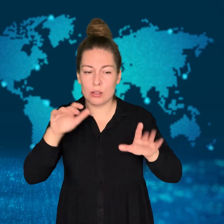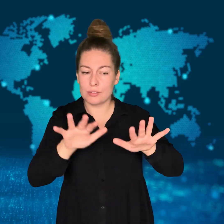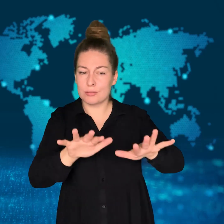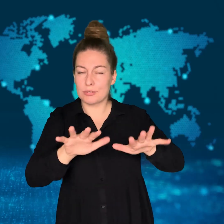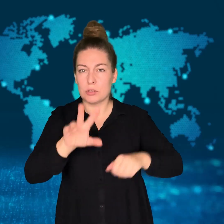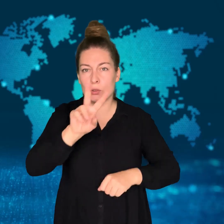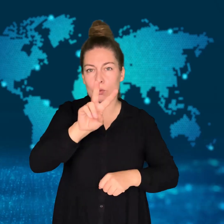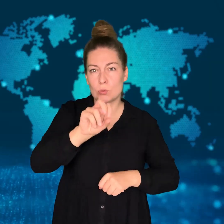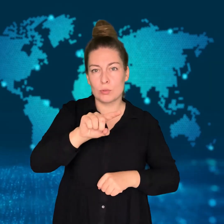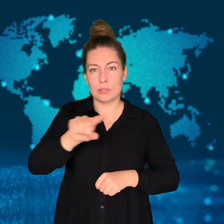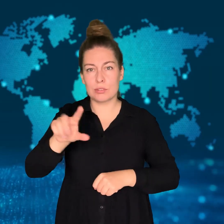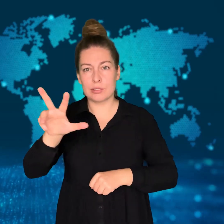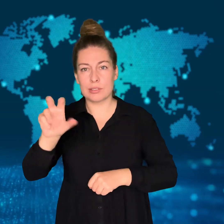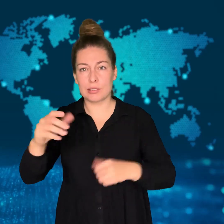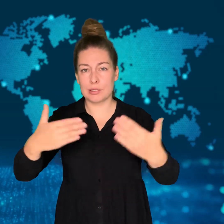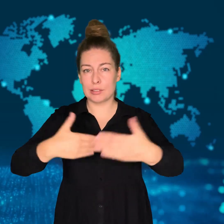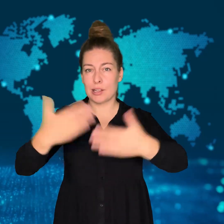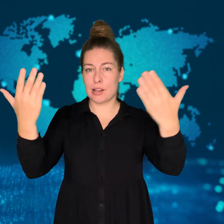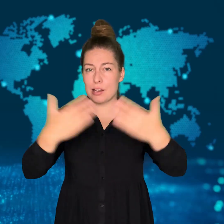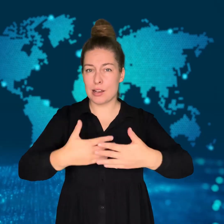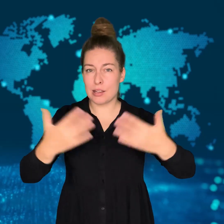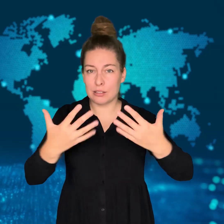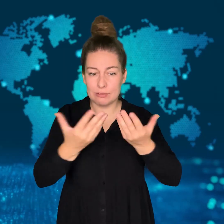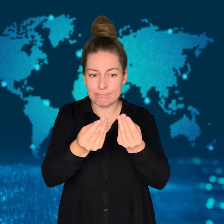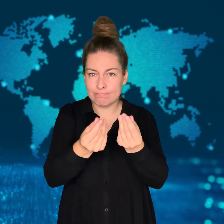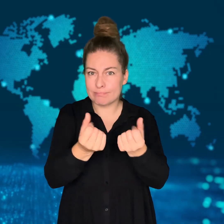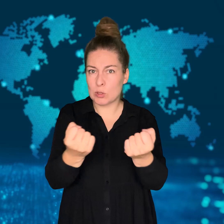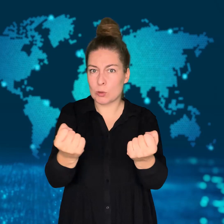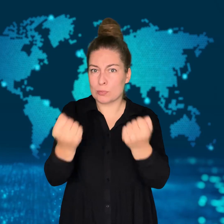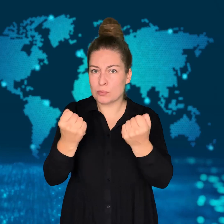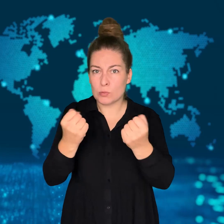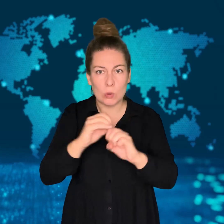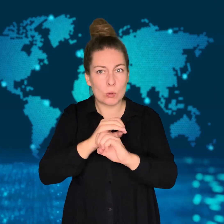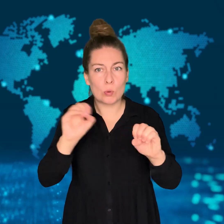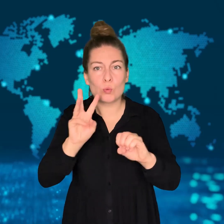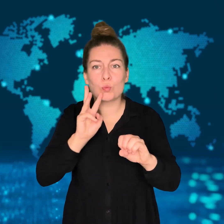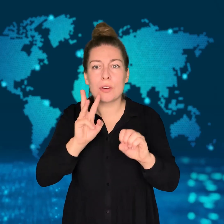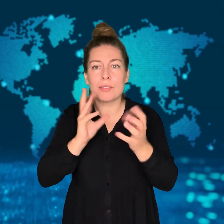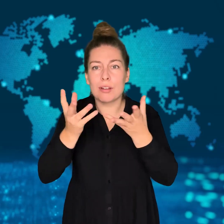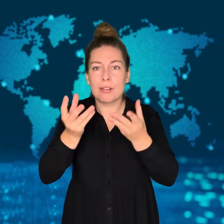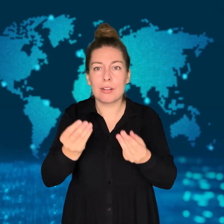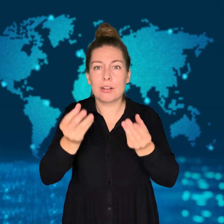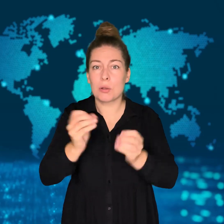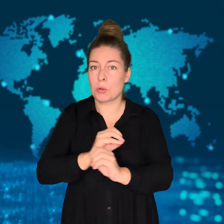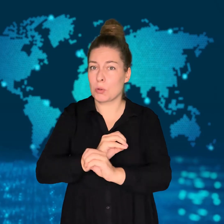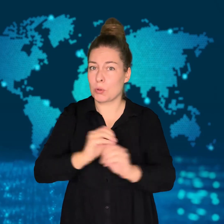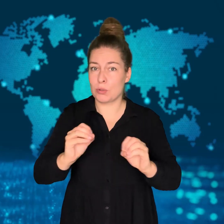The twine was used to make baskets, bags, and sandals.